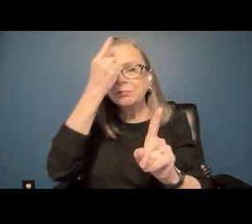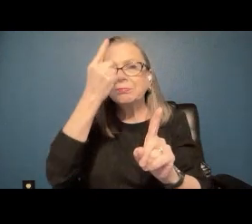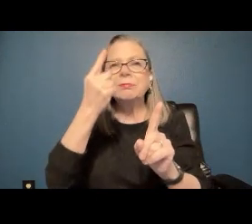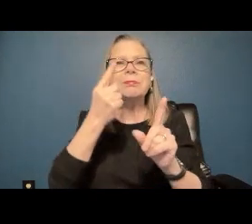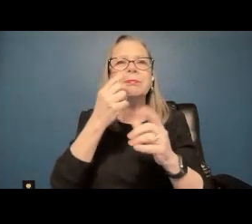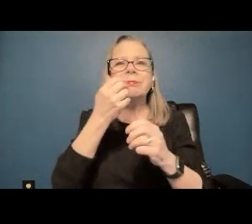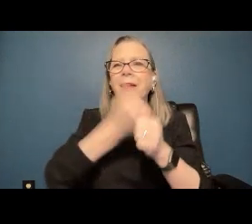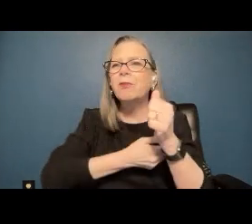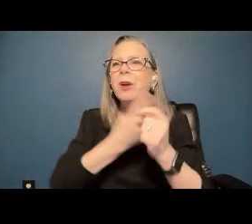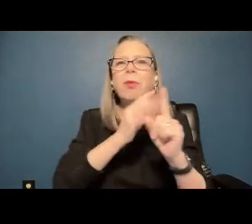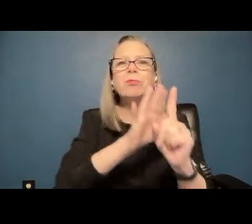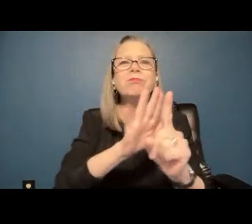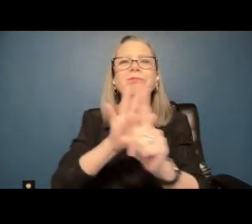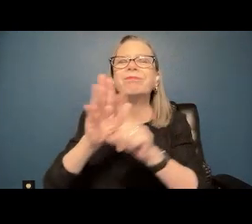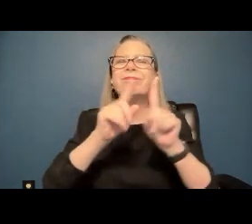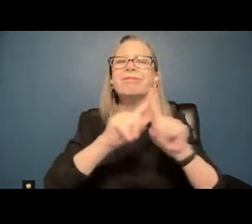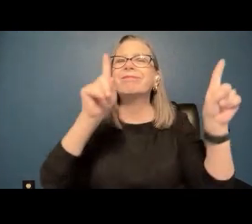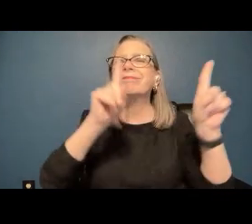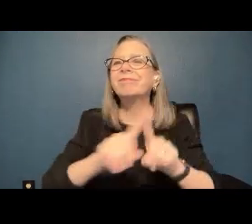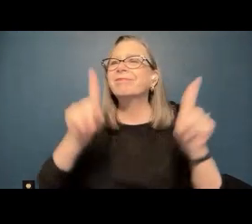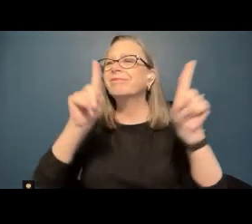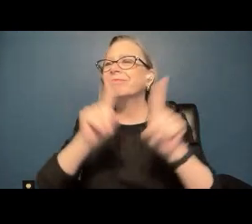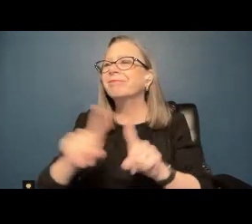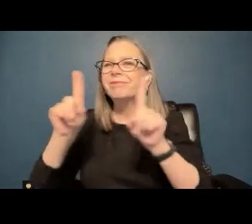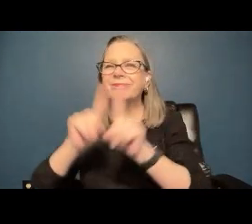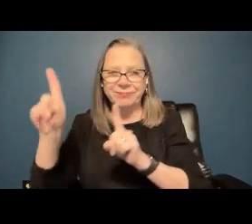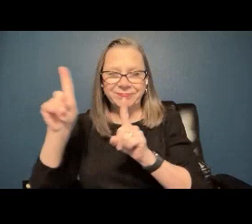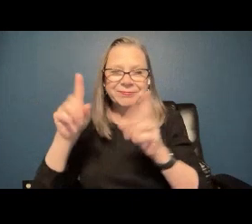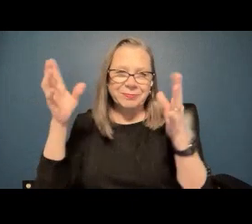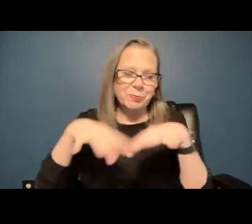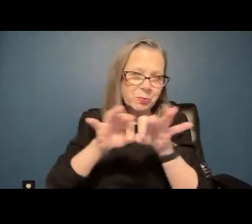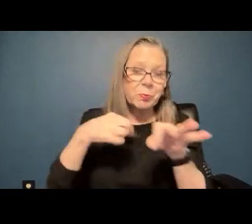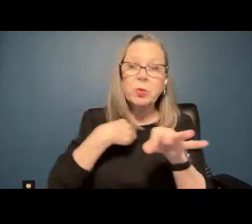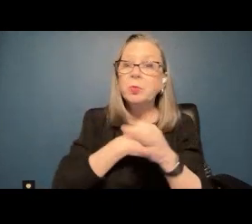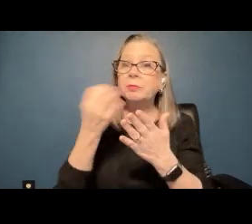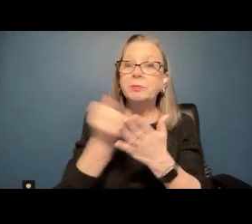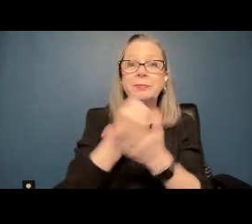That's important that we use the space to connect with each other and learn from each other.